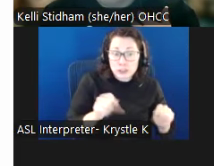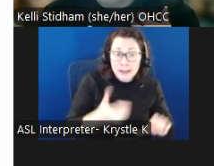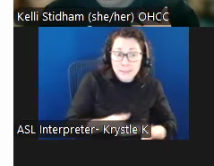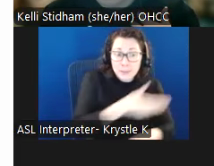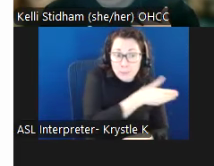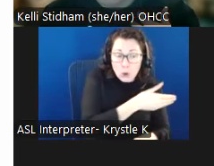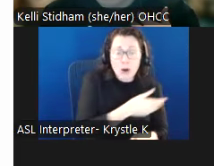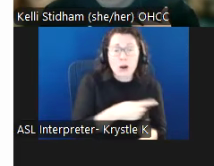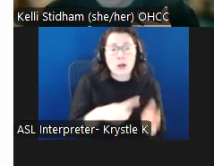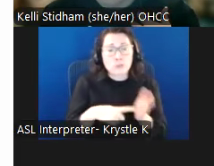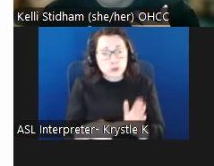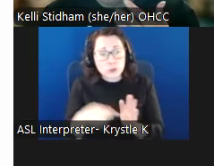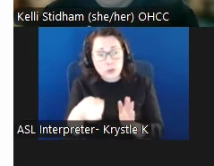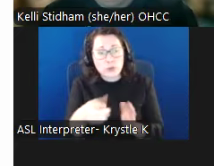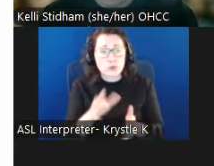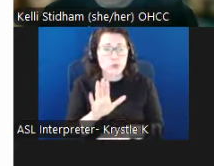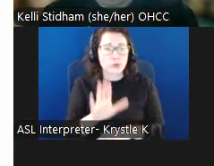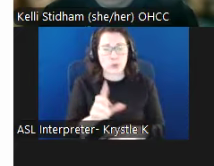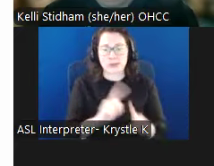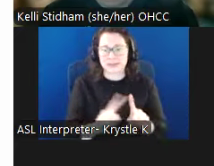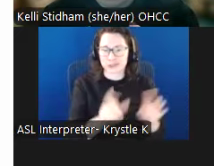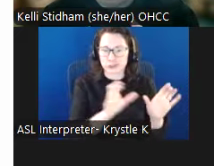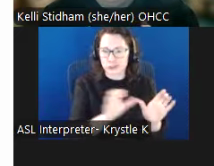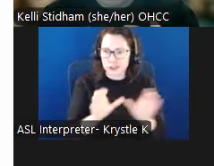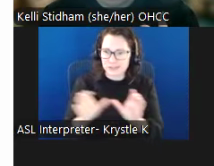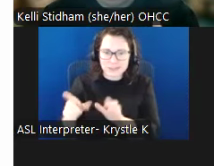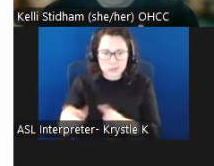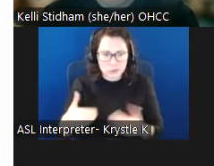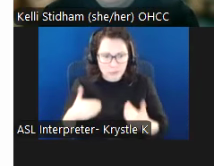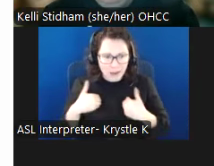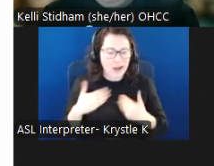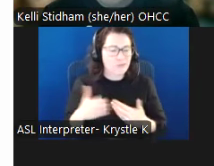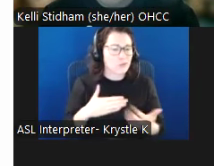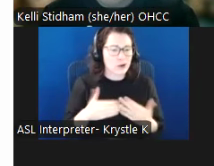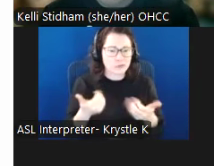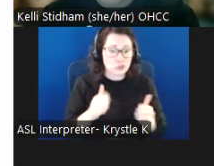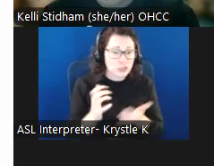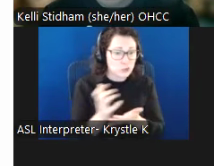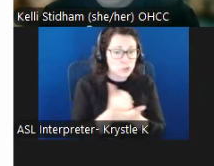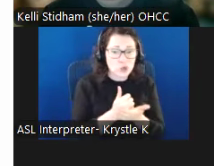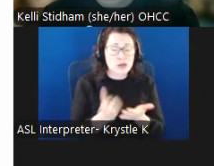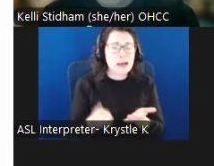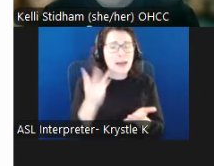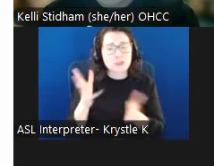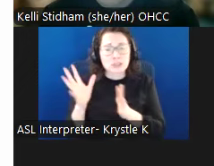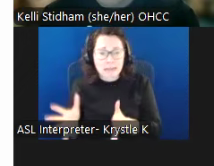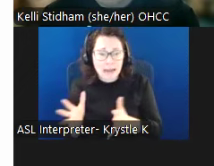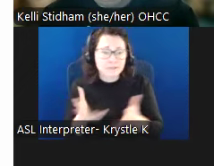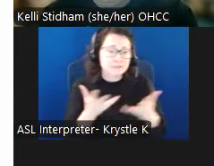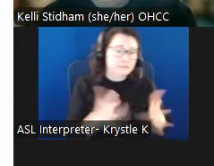give you a breakdown of certificates that you might be trying to earn and it